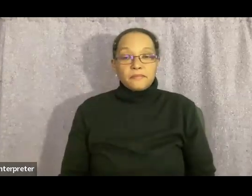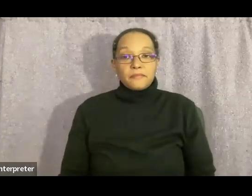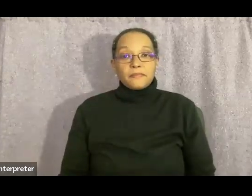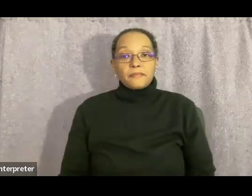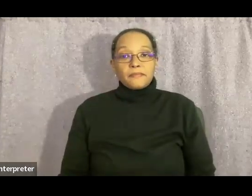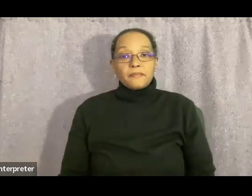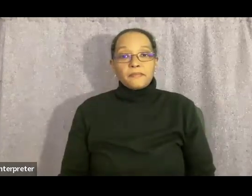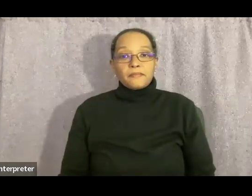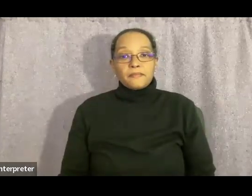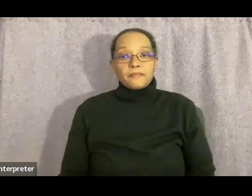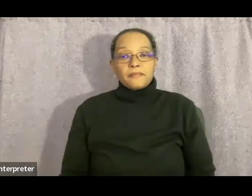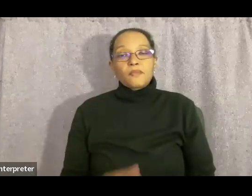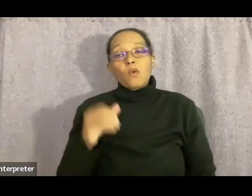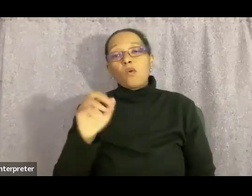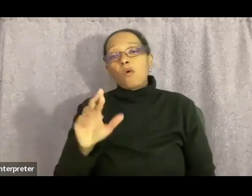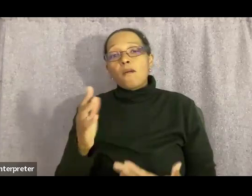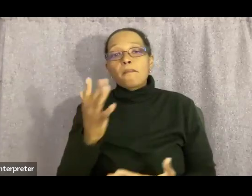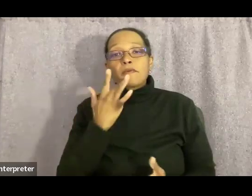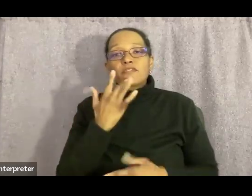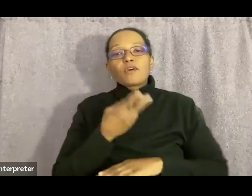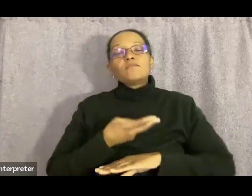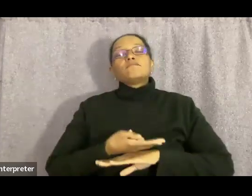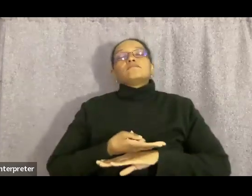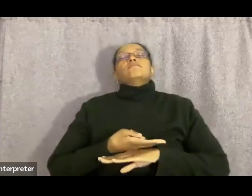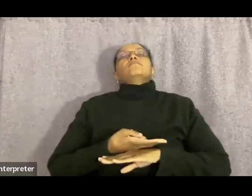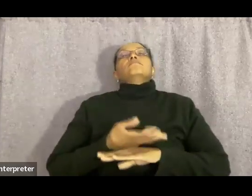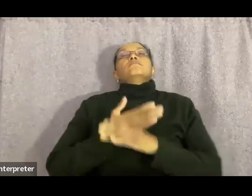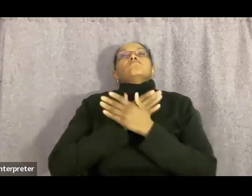Or maybe you're just laying there, checking in with your body. That's cool too.